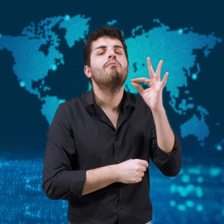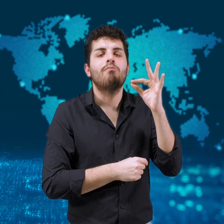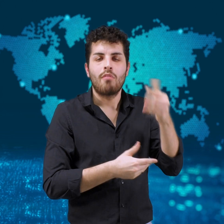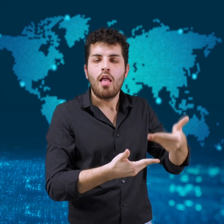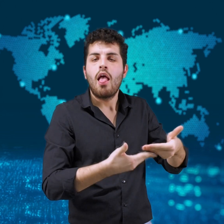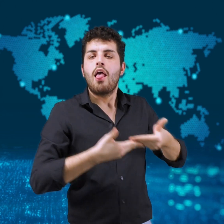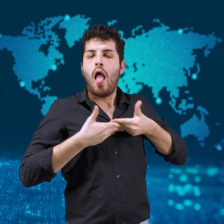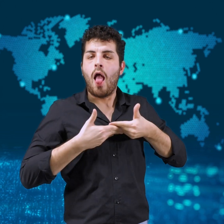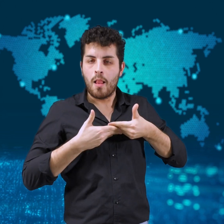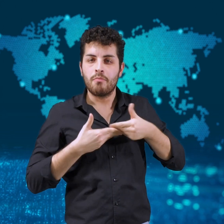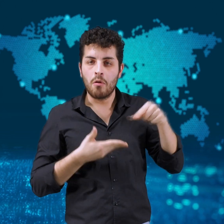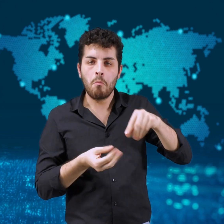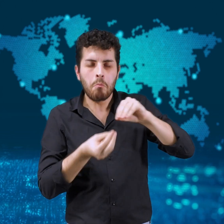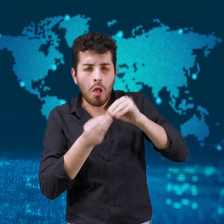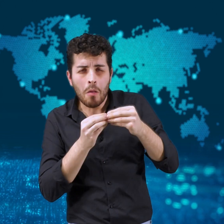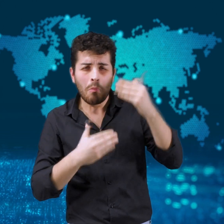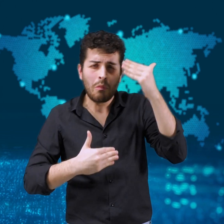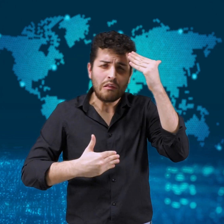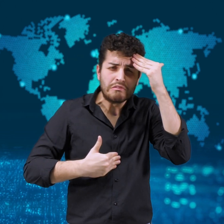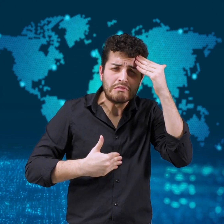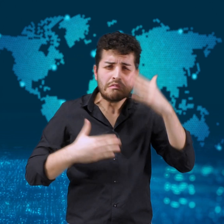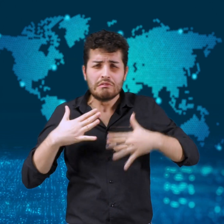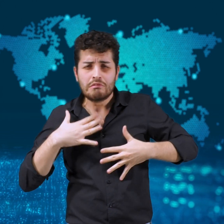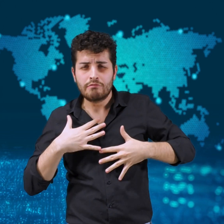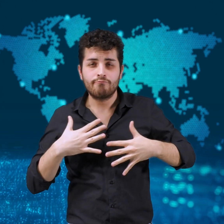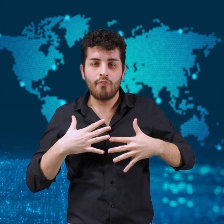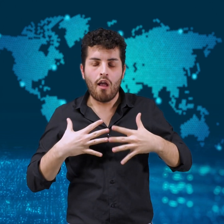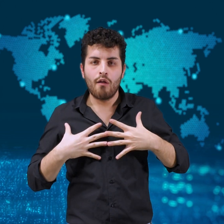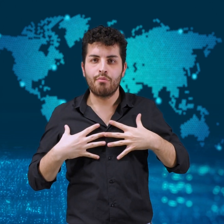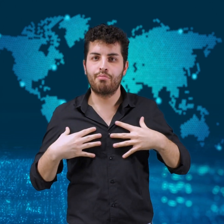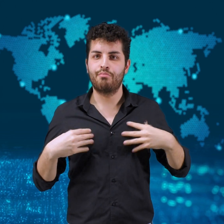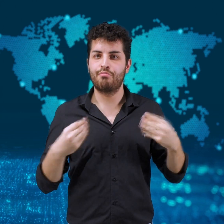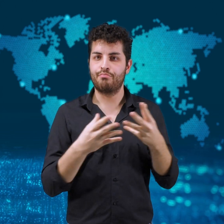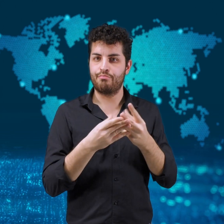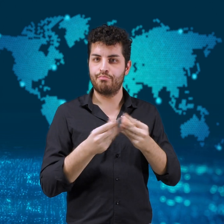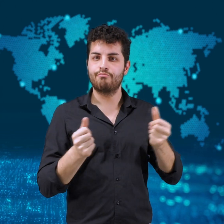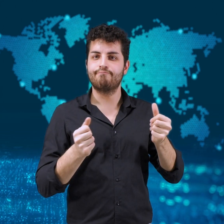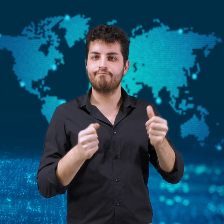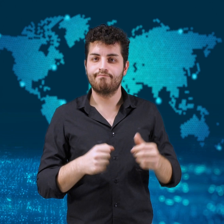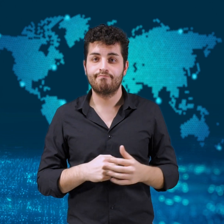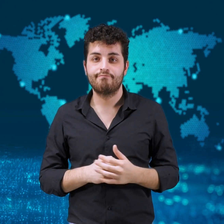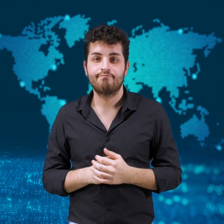and made it legal for medical use.